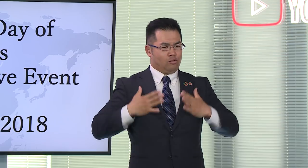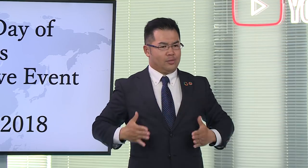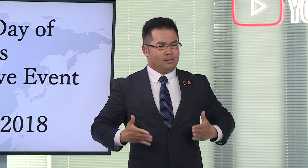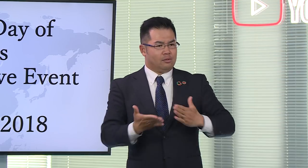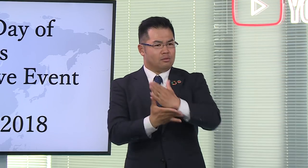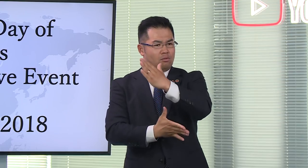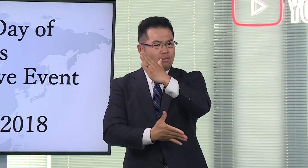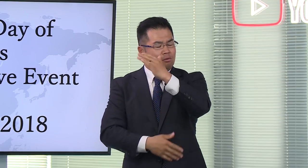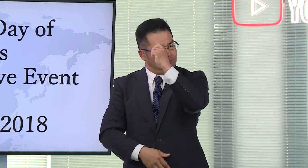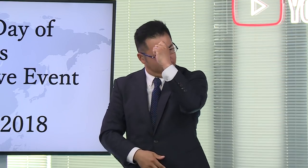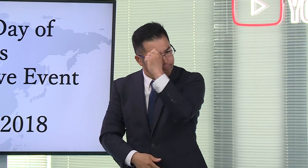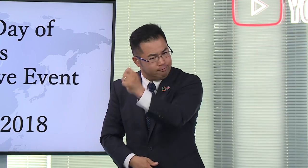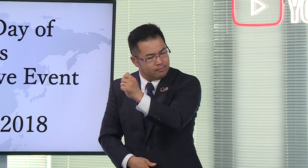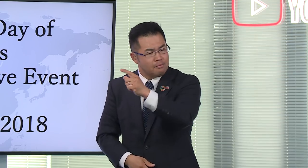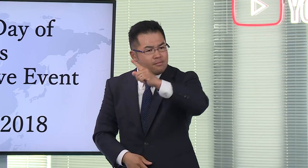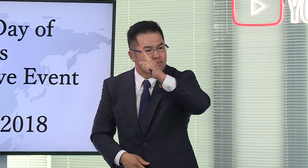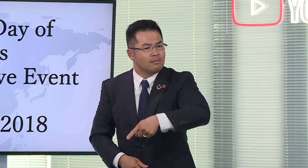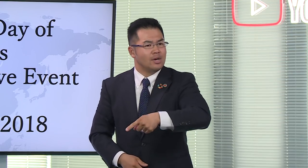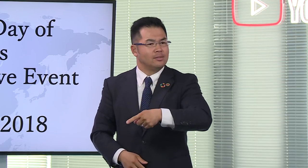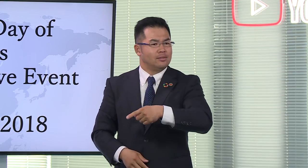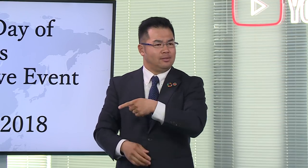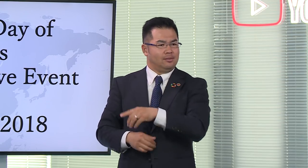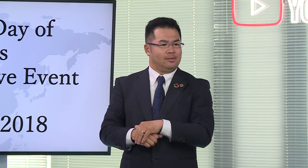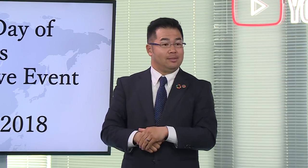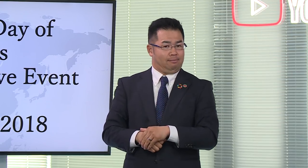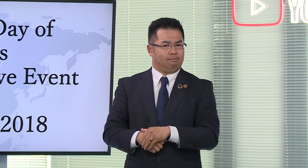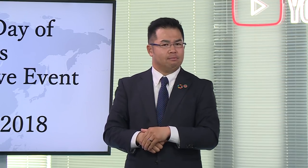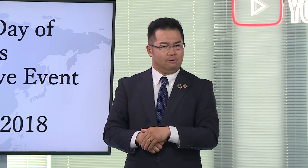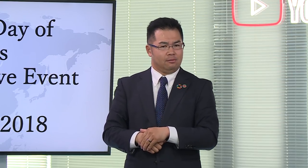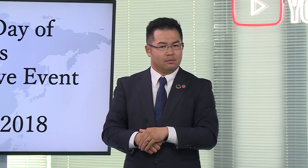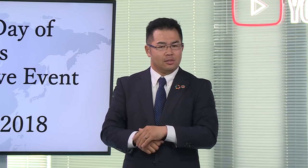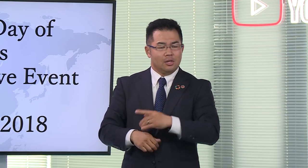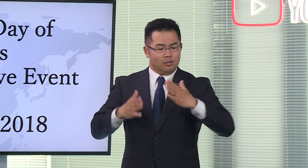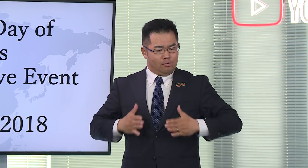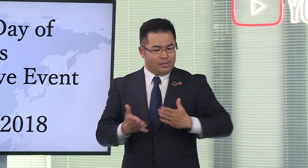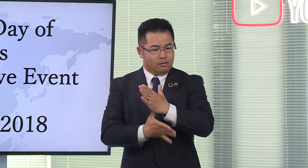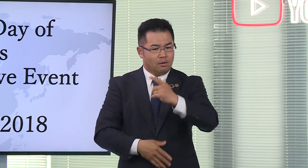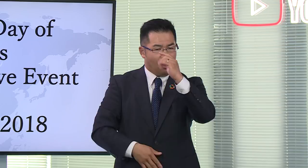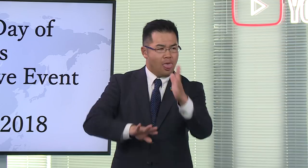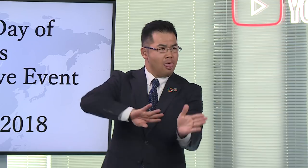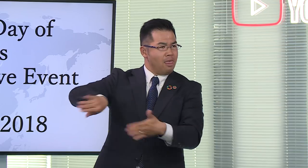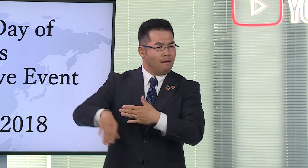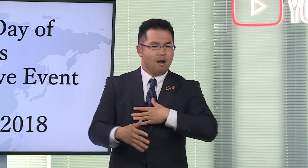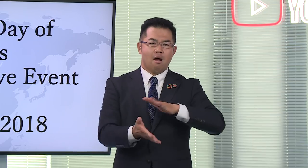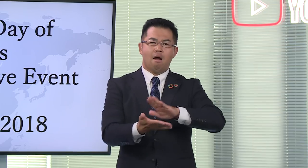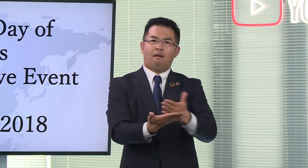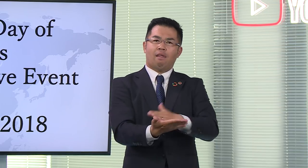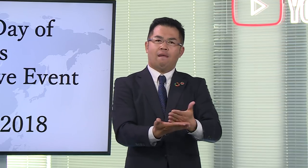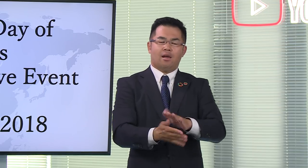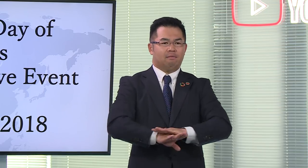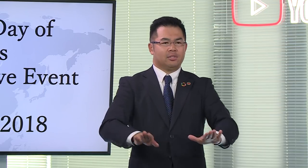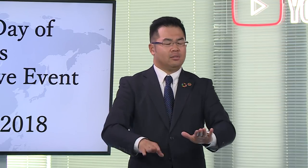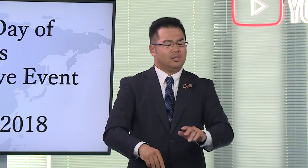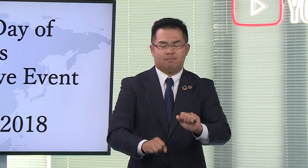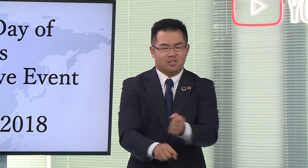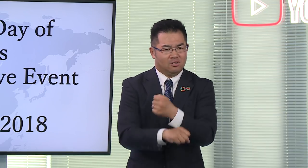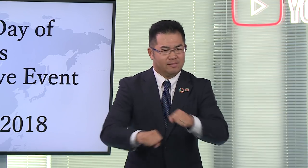languages, English, Japanese, Chinese, we need to have more sign language interpreters signed as well so that --